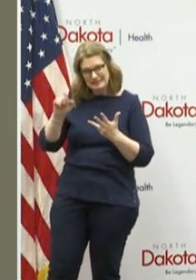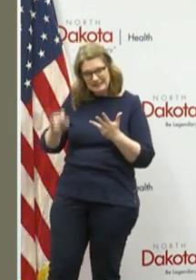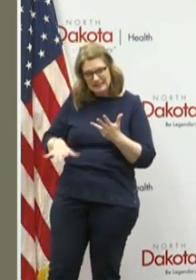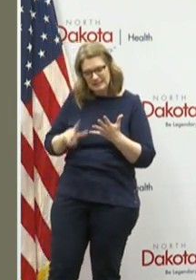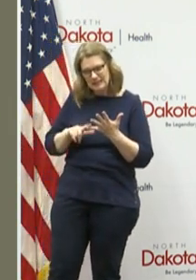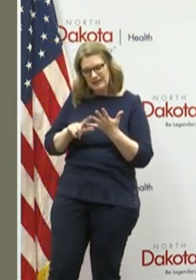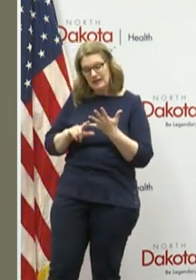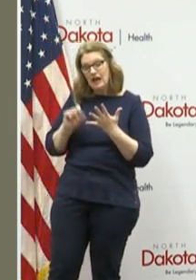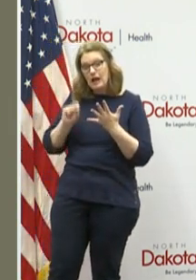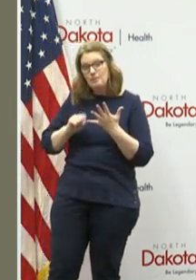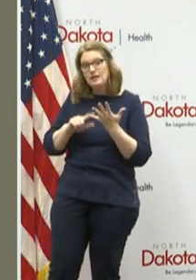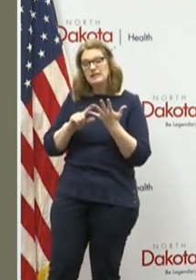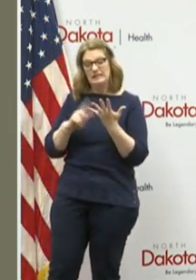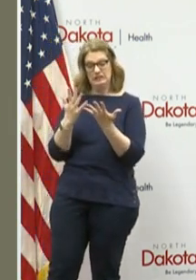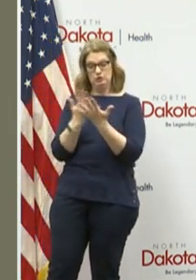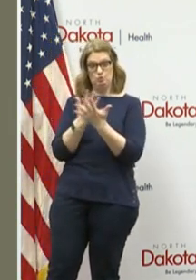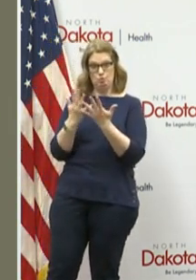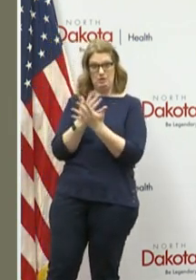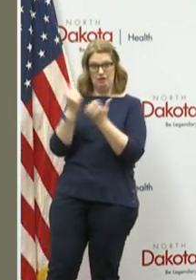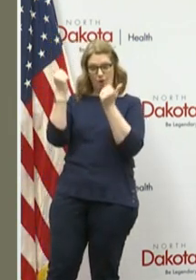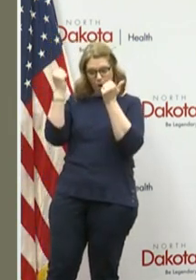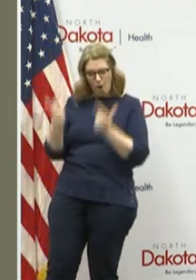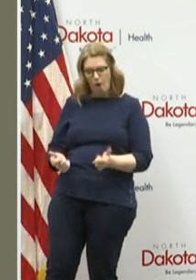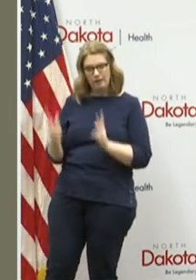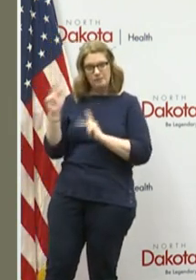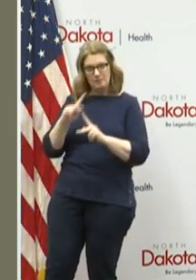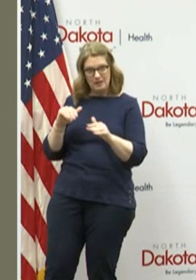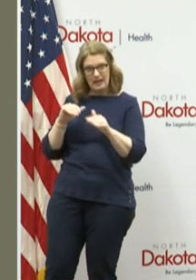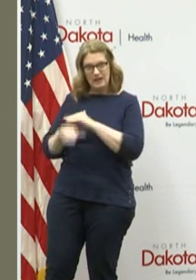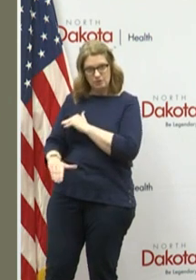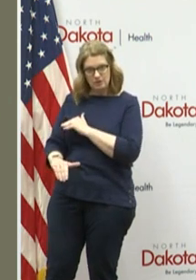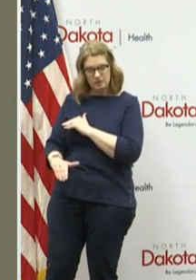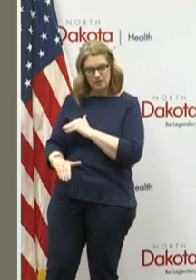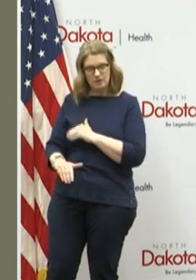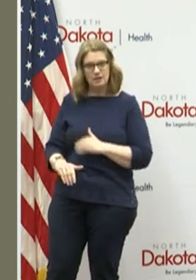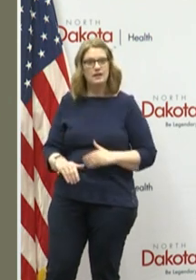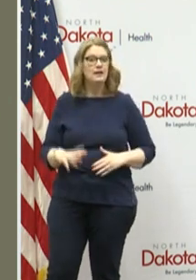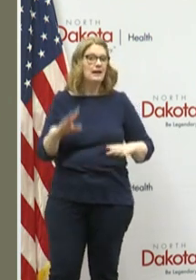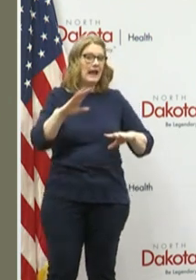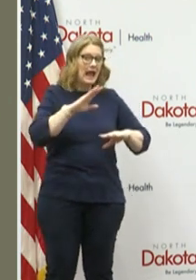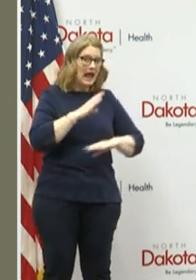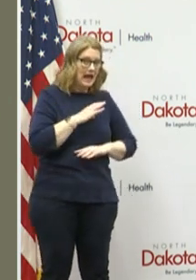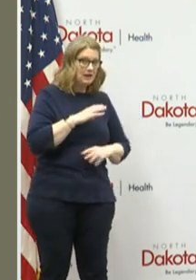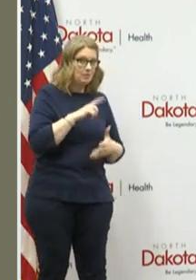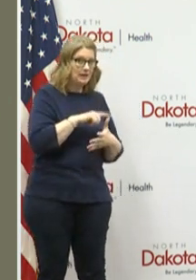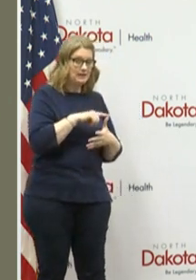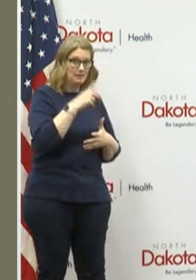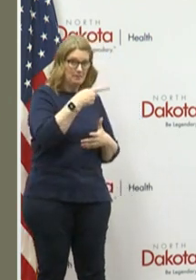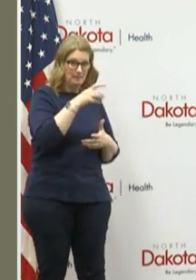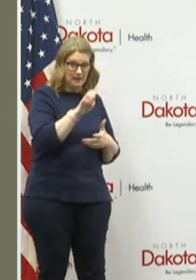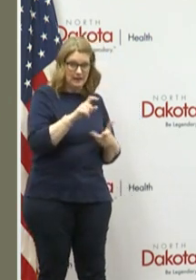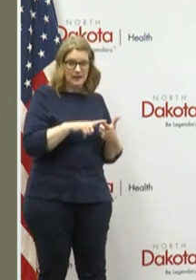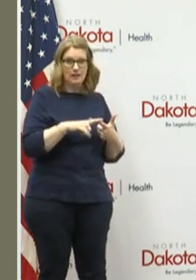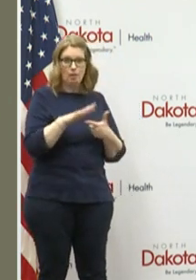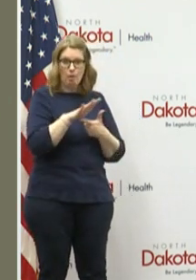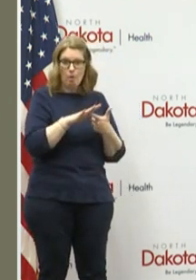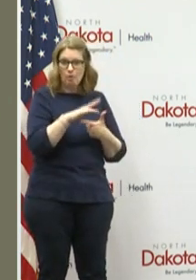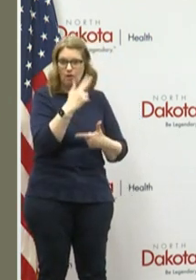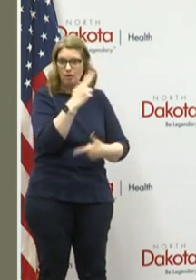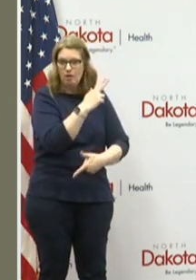STATUS OF COVID-19 RESIDENTS IN THE FACILITY, STAFFING, ACCESS TO ADEQUATE TESTING, ABILITY TO